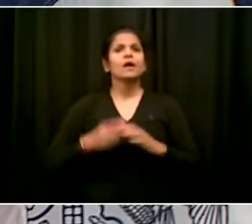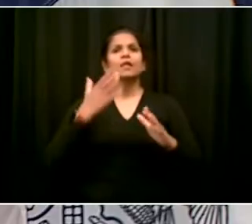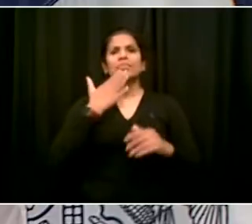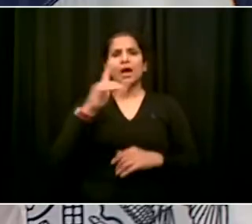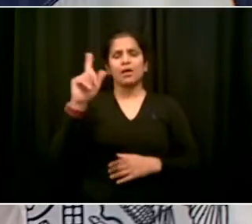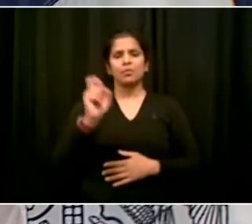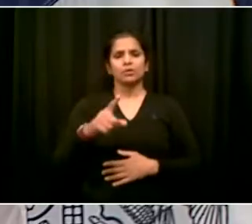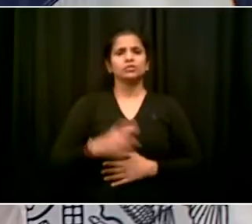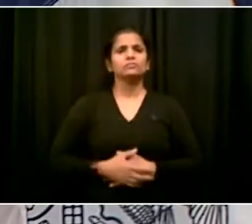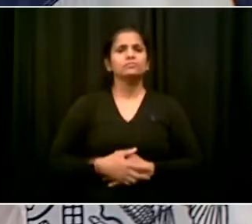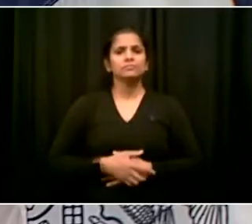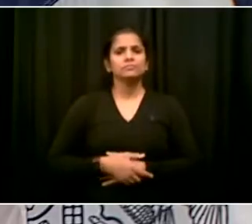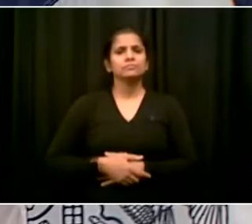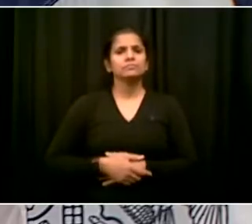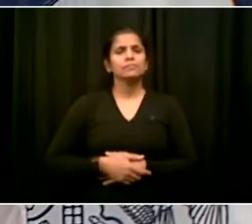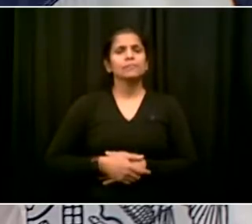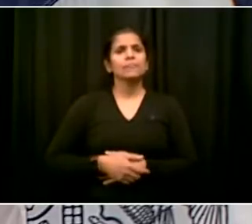REHAUL WHICH IT SEEMS TO NEED?